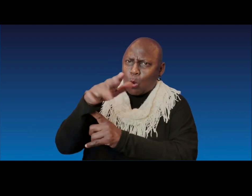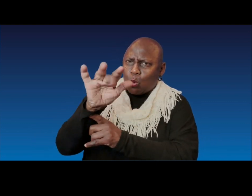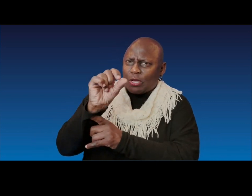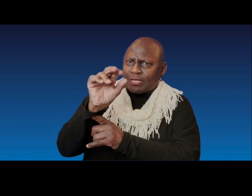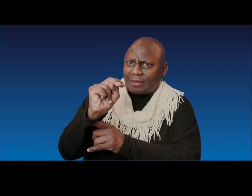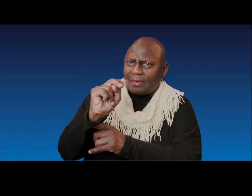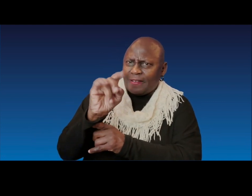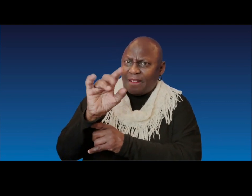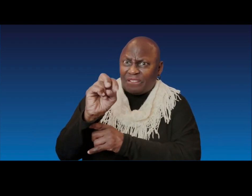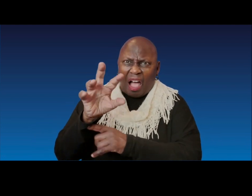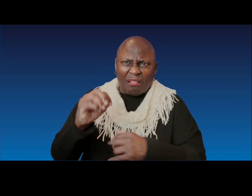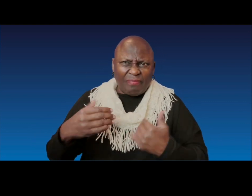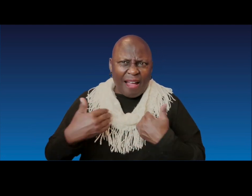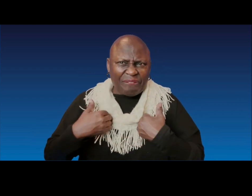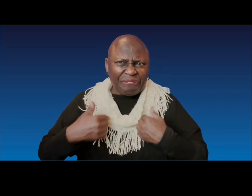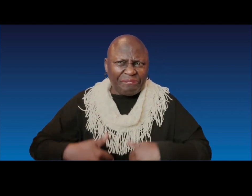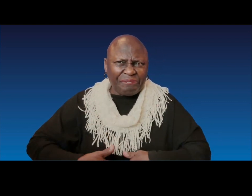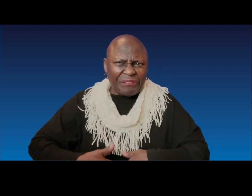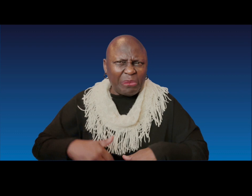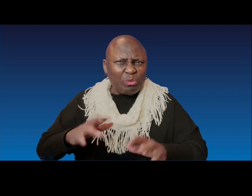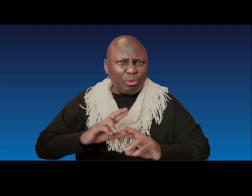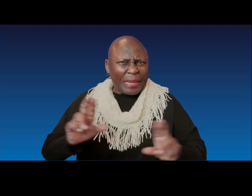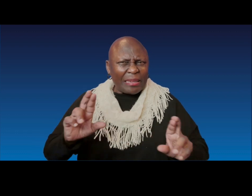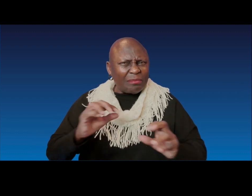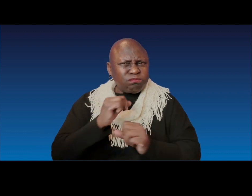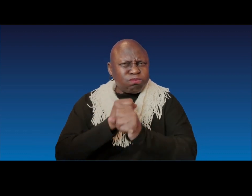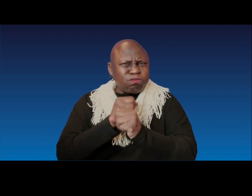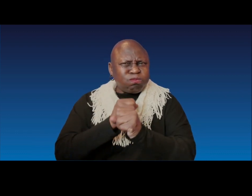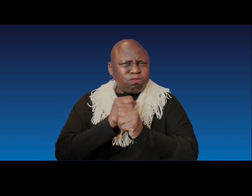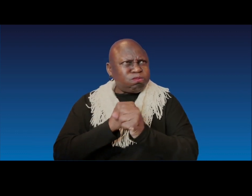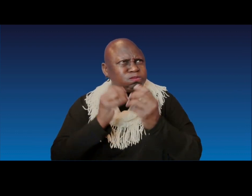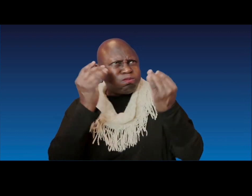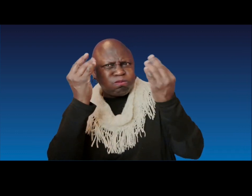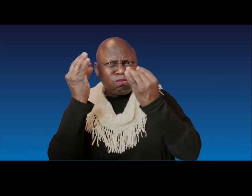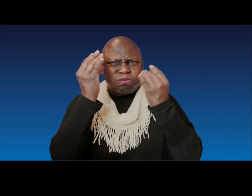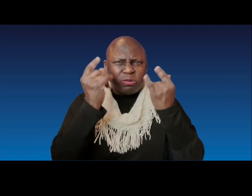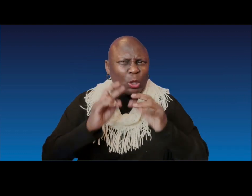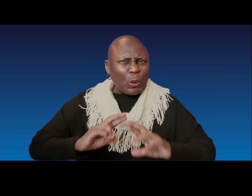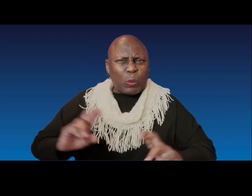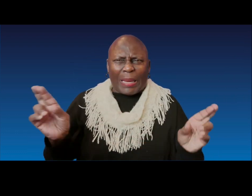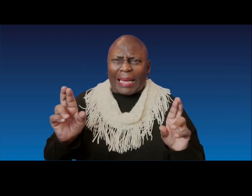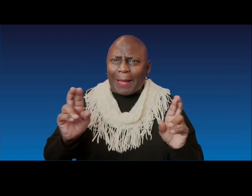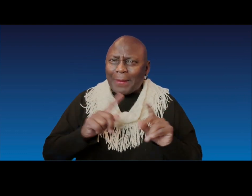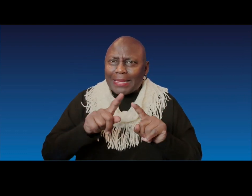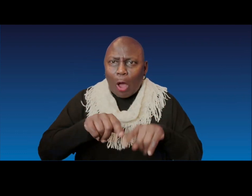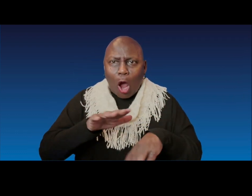It has a strong mechanism for language acquisition in place that is ready